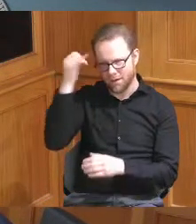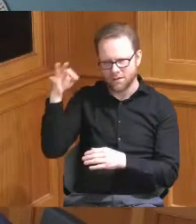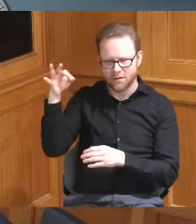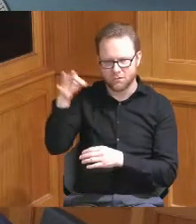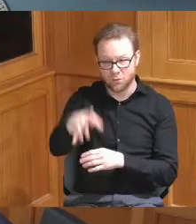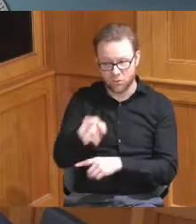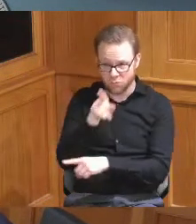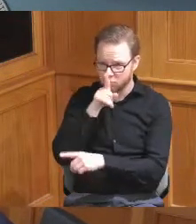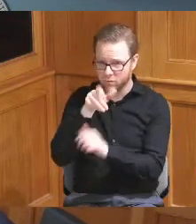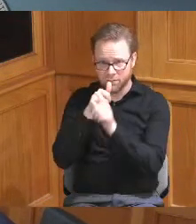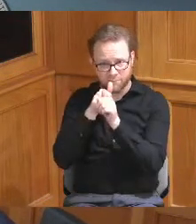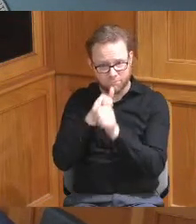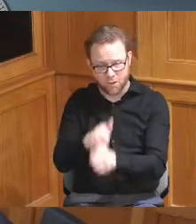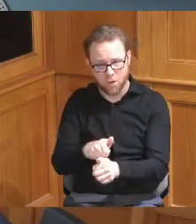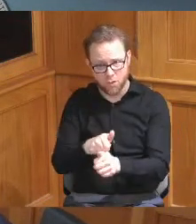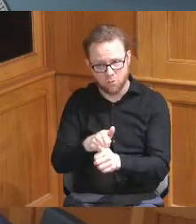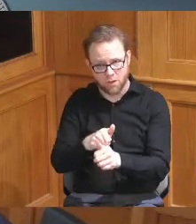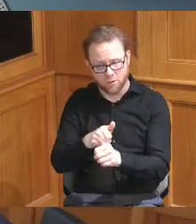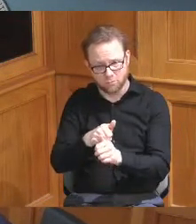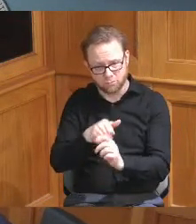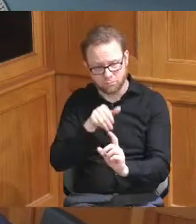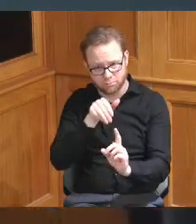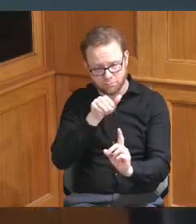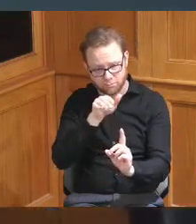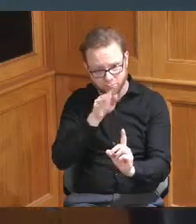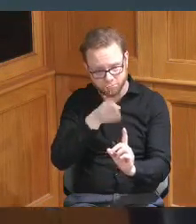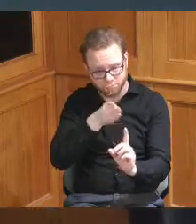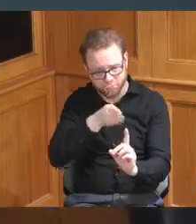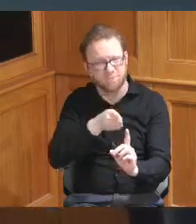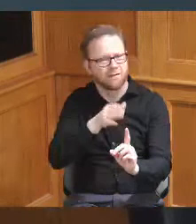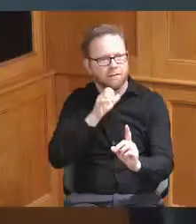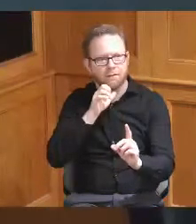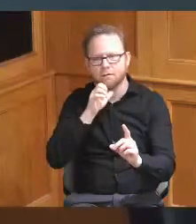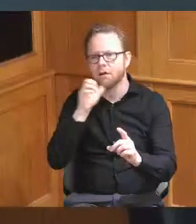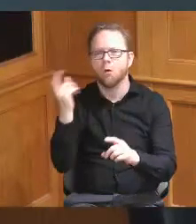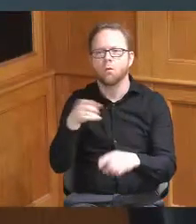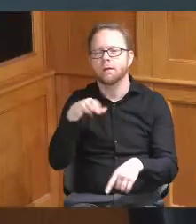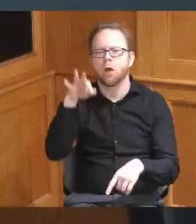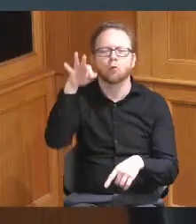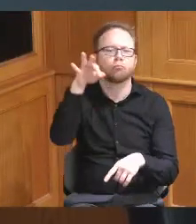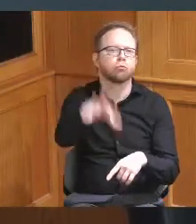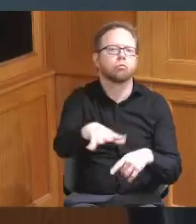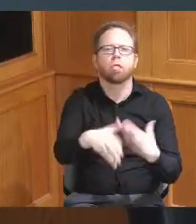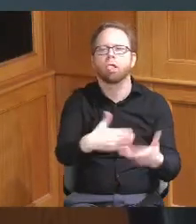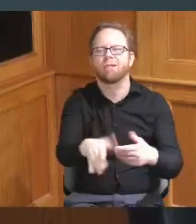it saying hey we're not just bringing it forward let's get it going let's move we're getting ready